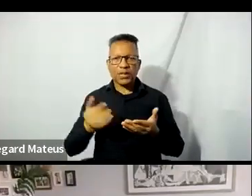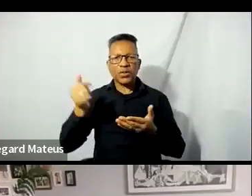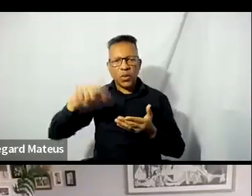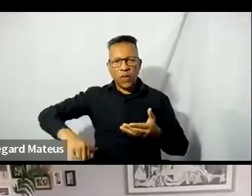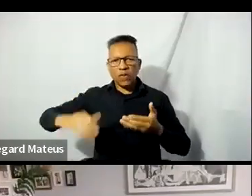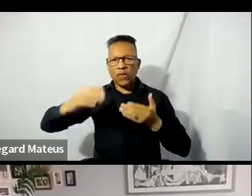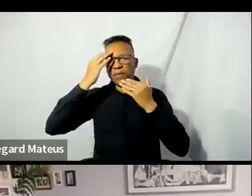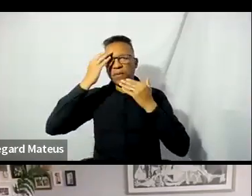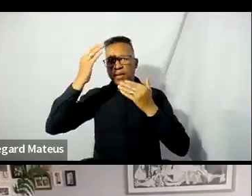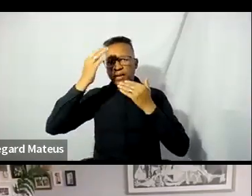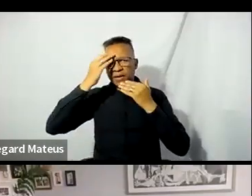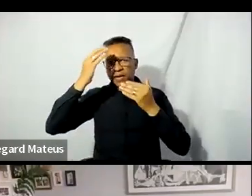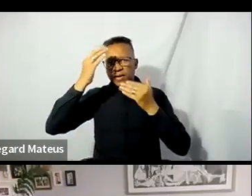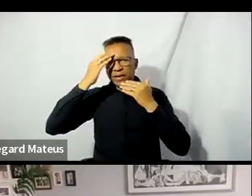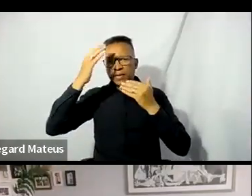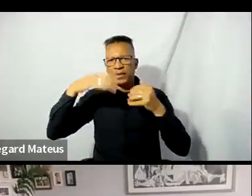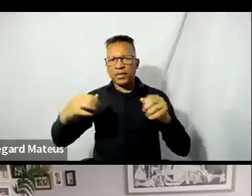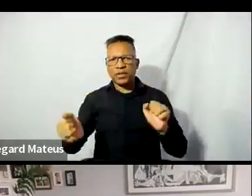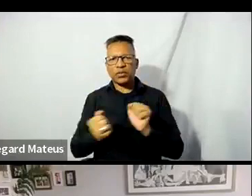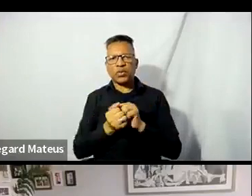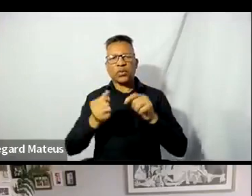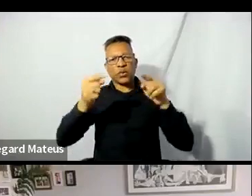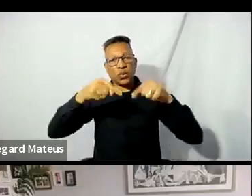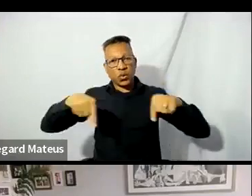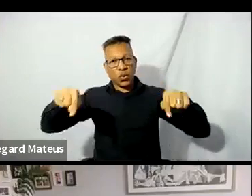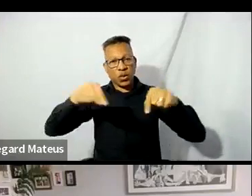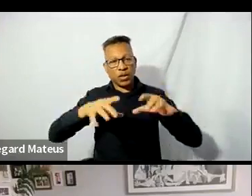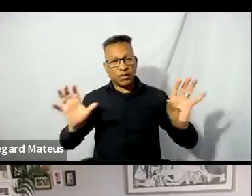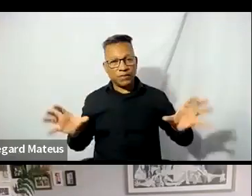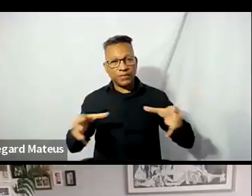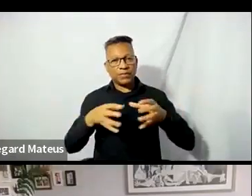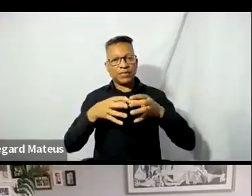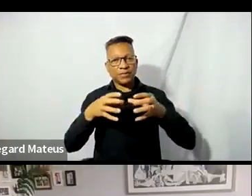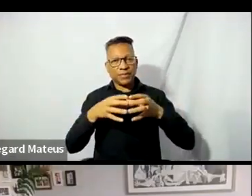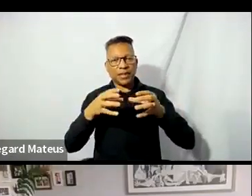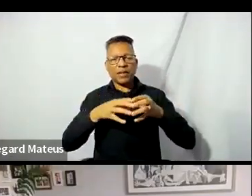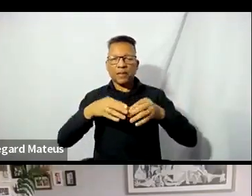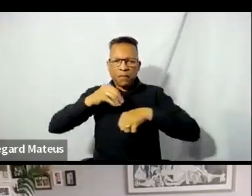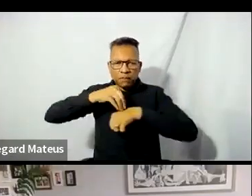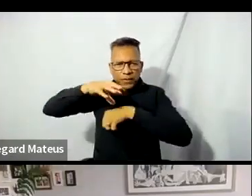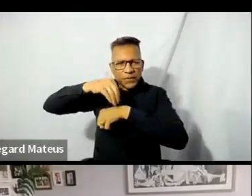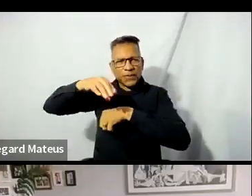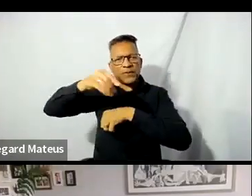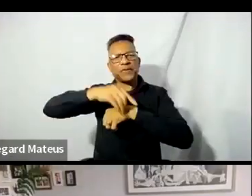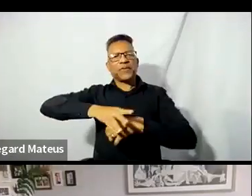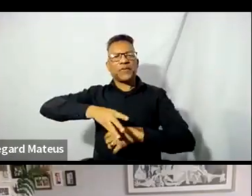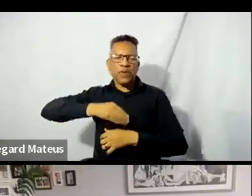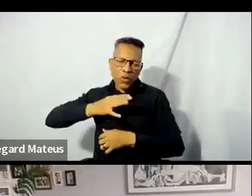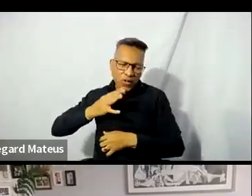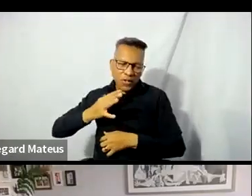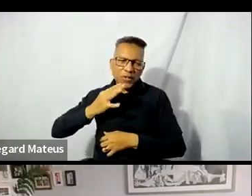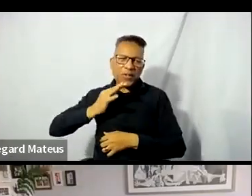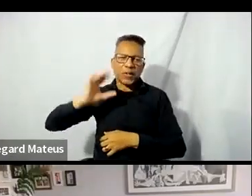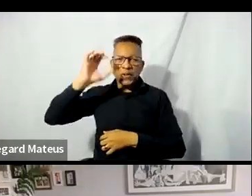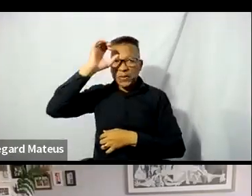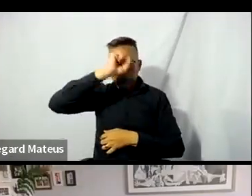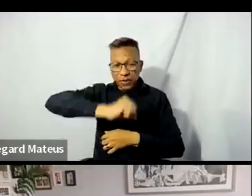John's the the stage is yours and thank you again to be e sharing your knowledge and sharing your experience with us